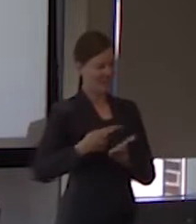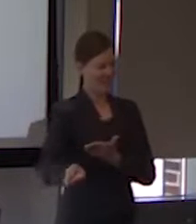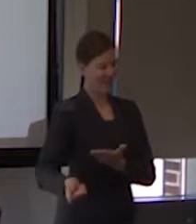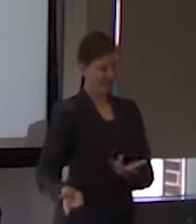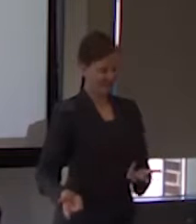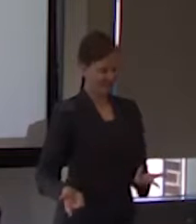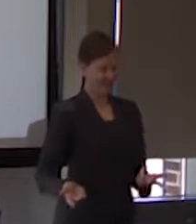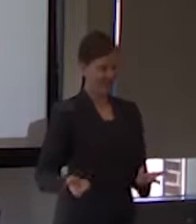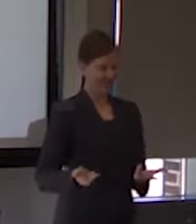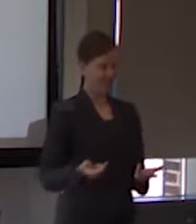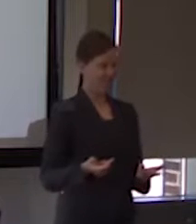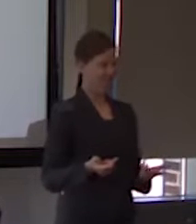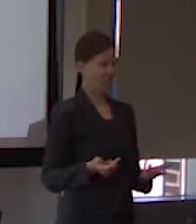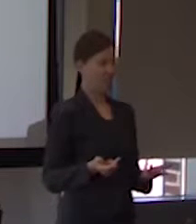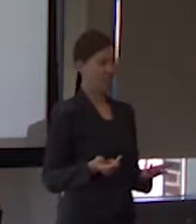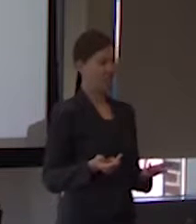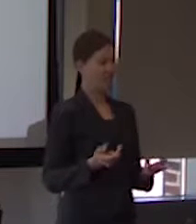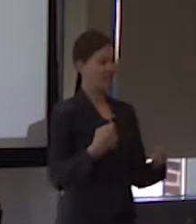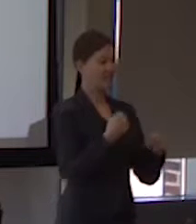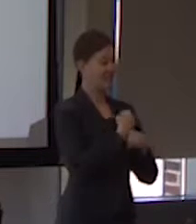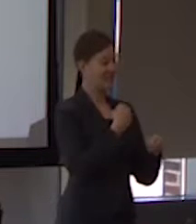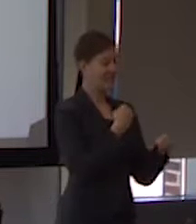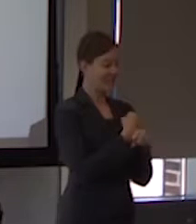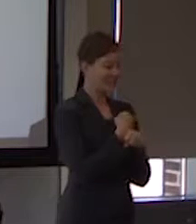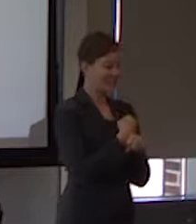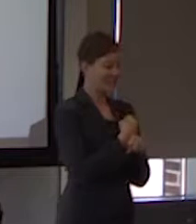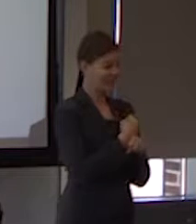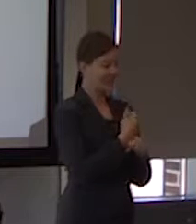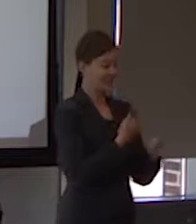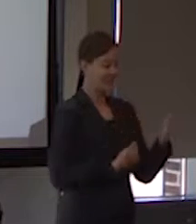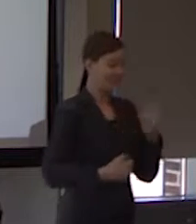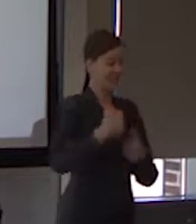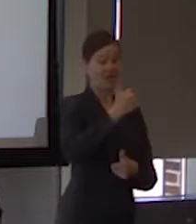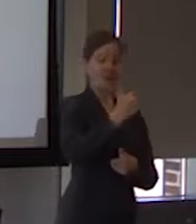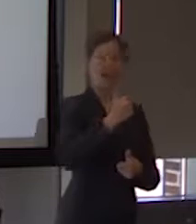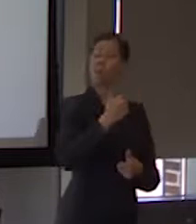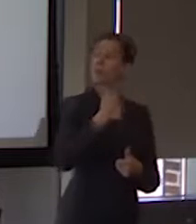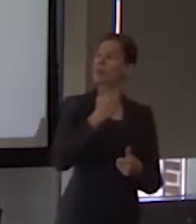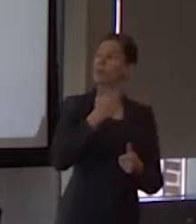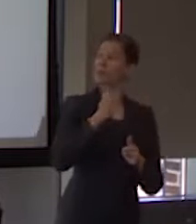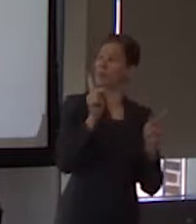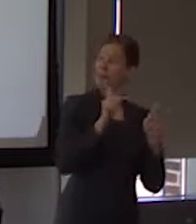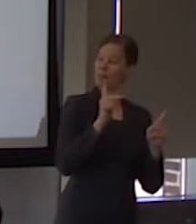Where depressing statistics reign supreme in members of my tribe across the country